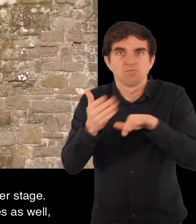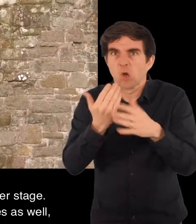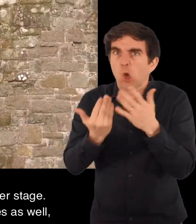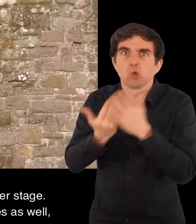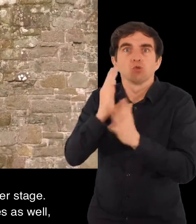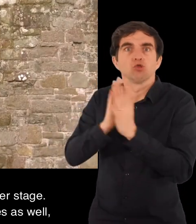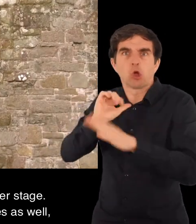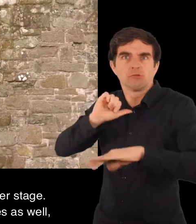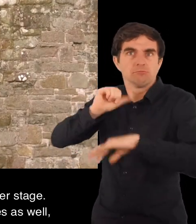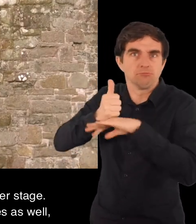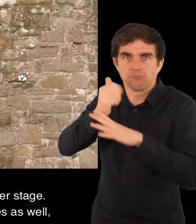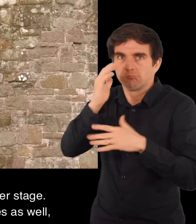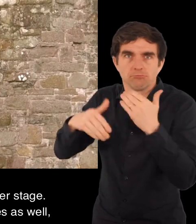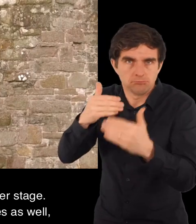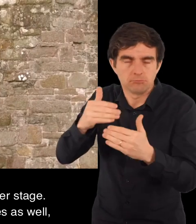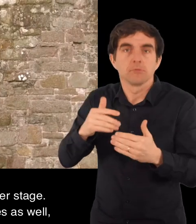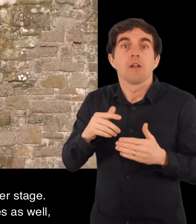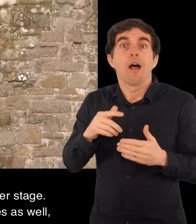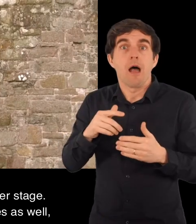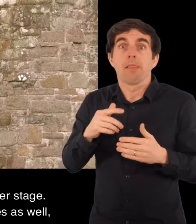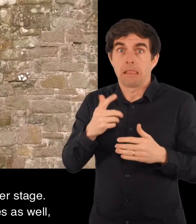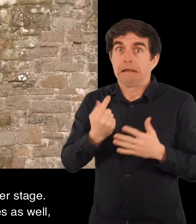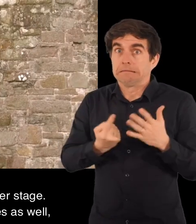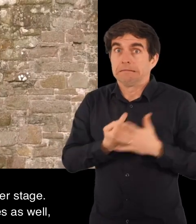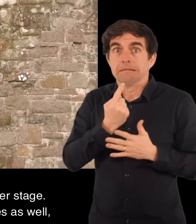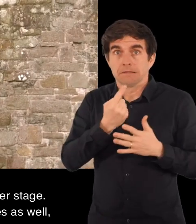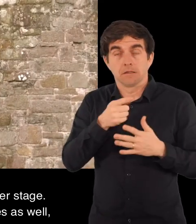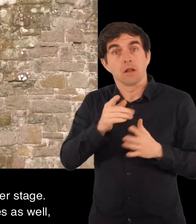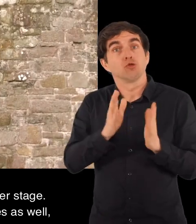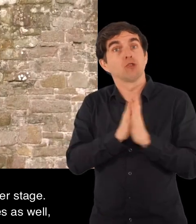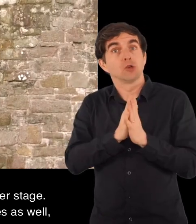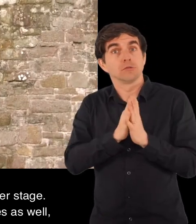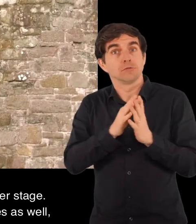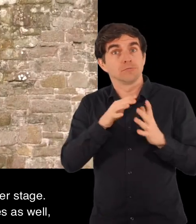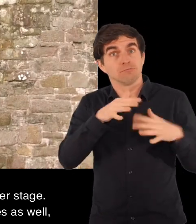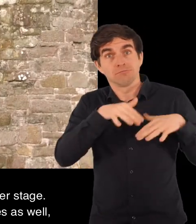newer church was built at a later stage. There also a murder at the gates as well,